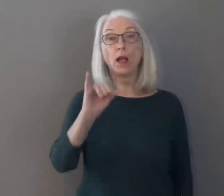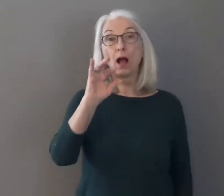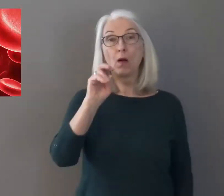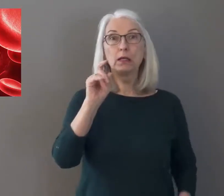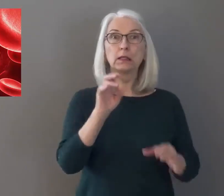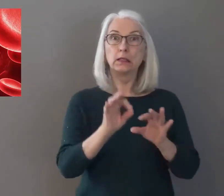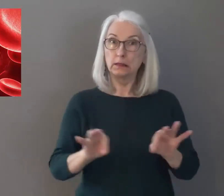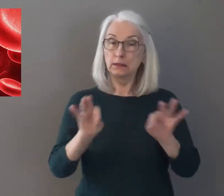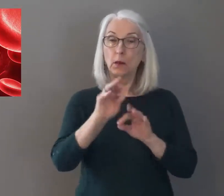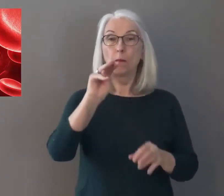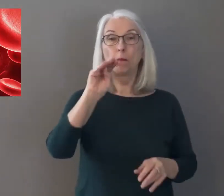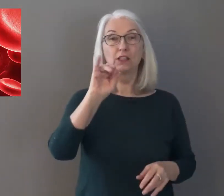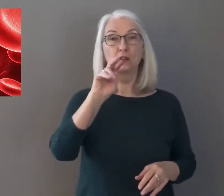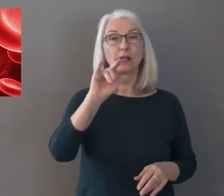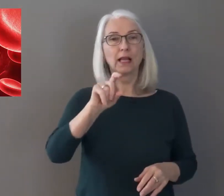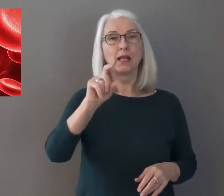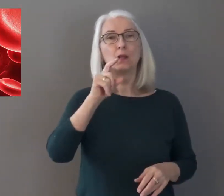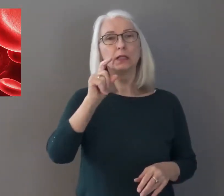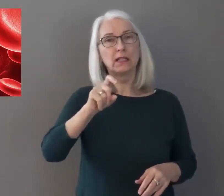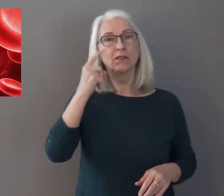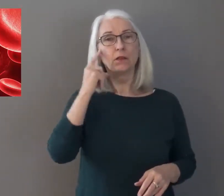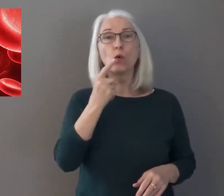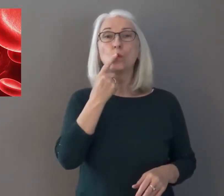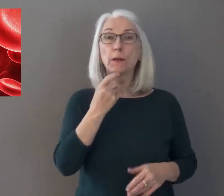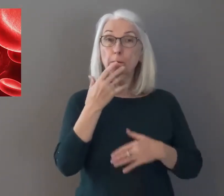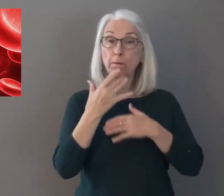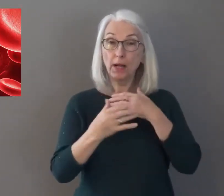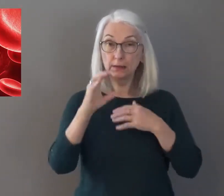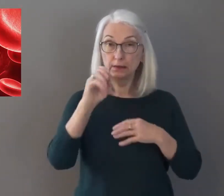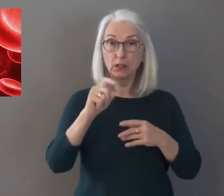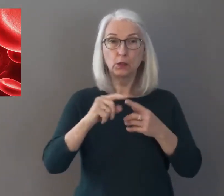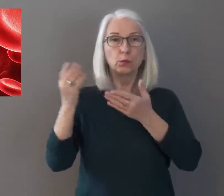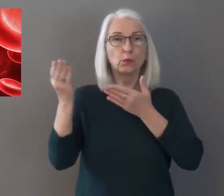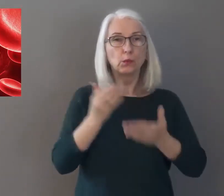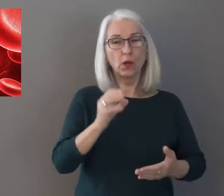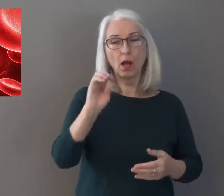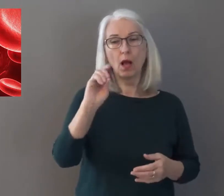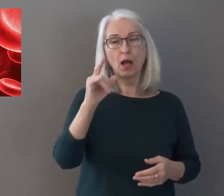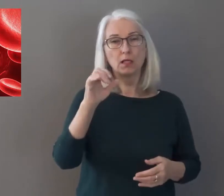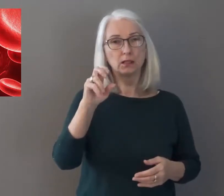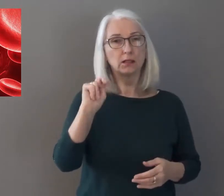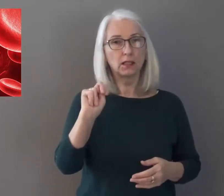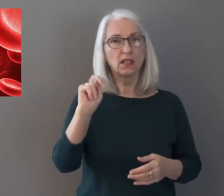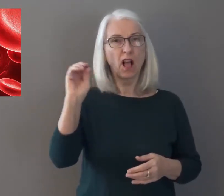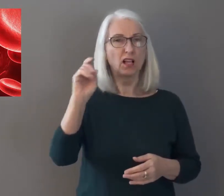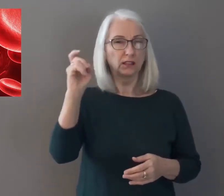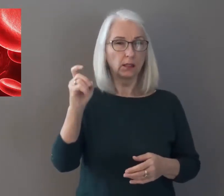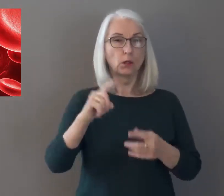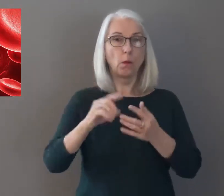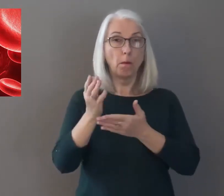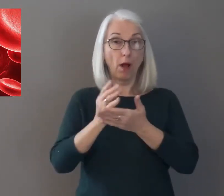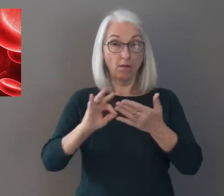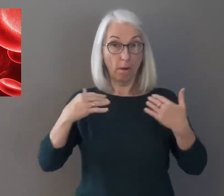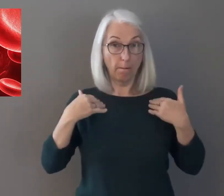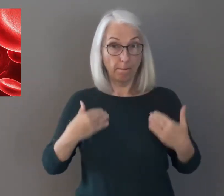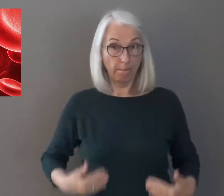Iron is an essential mineral that is needed for red blood cells to bring oxygen to all parts of the body.